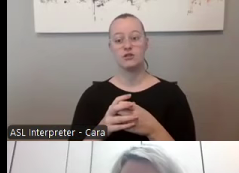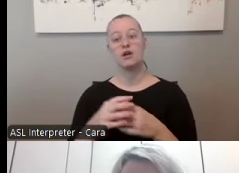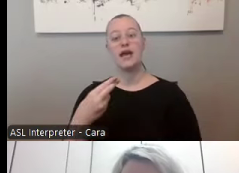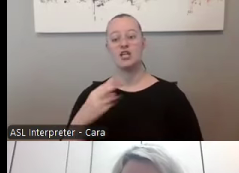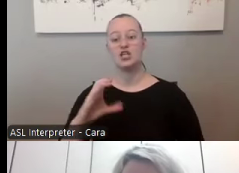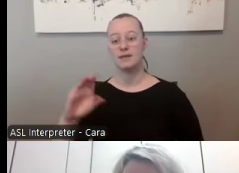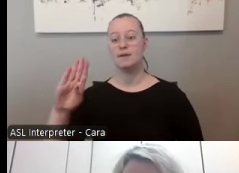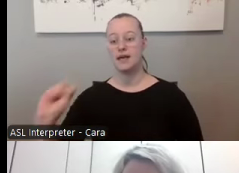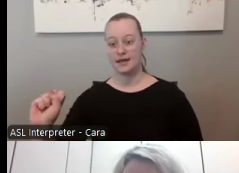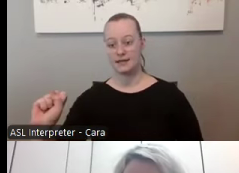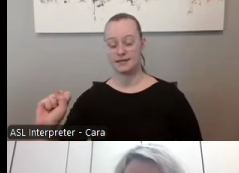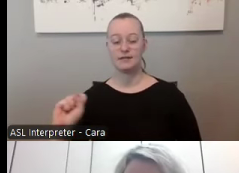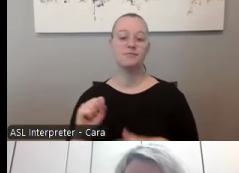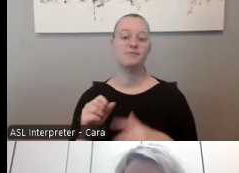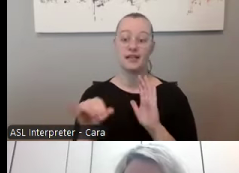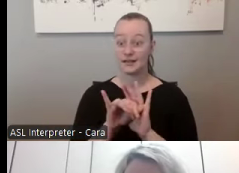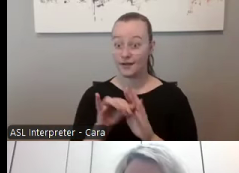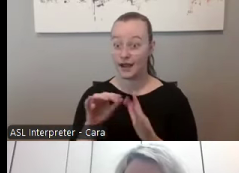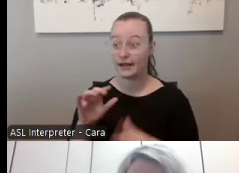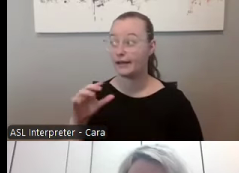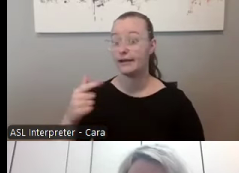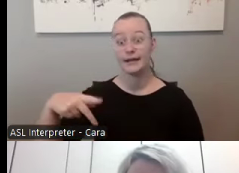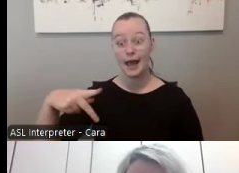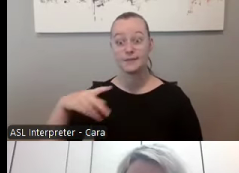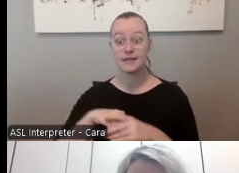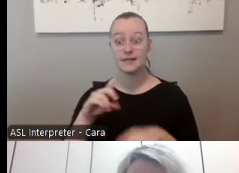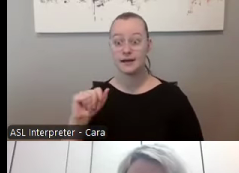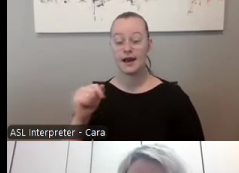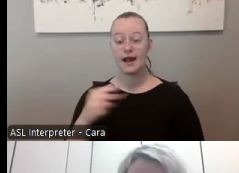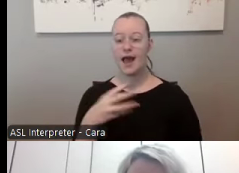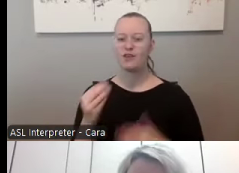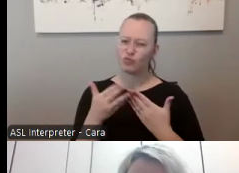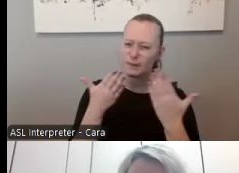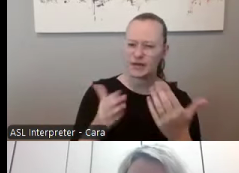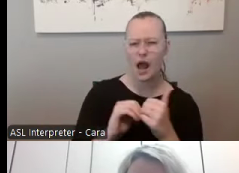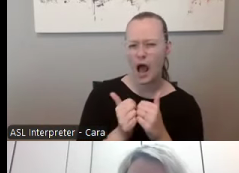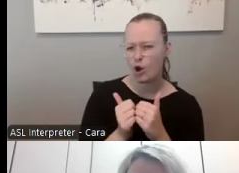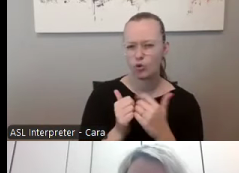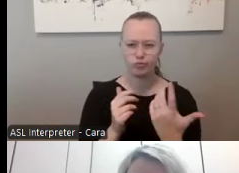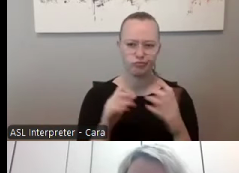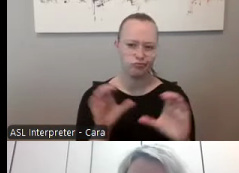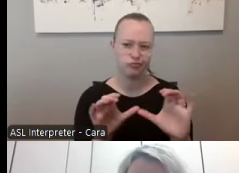identifying gaps in the data and issuing recommendations on how to address those gaps. Today we're going to share those